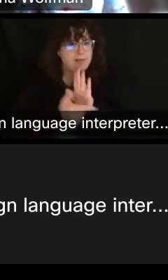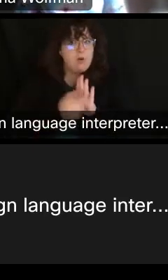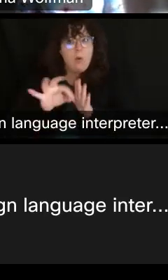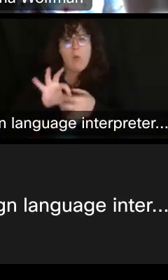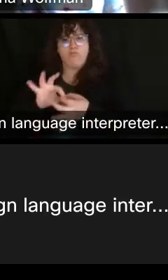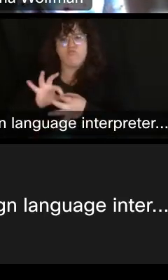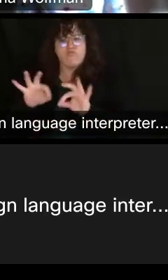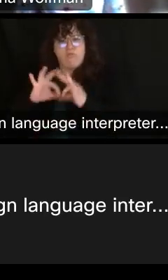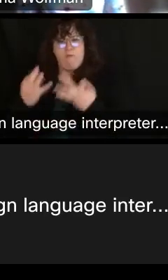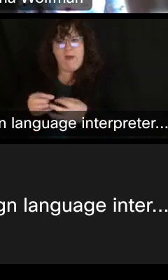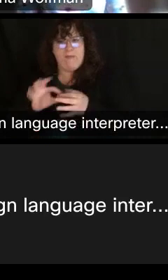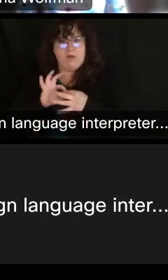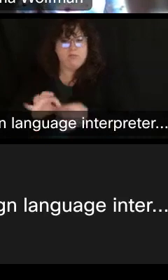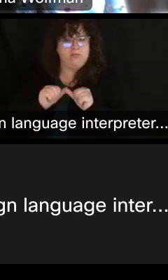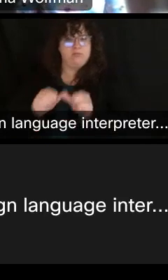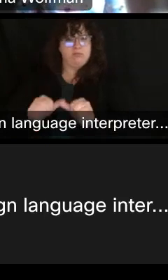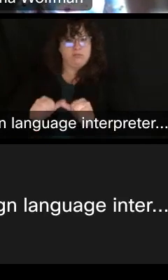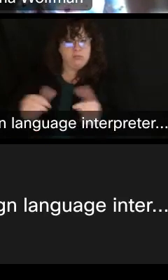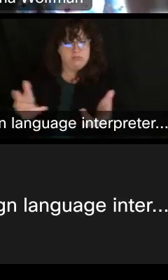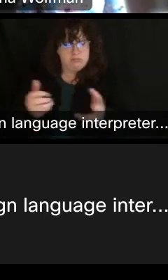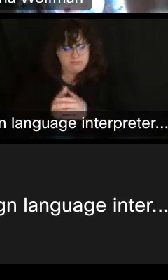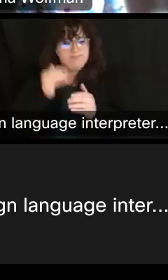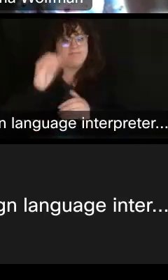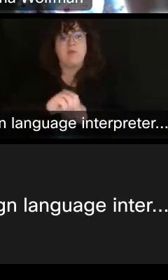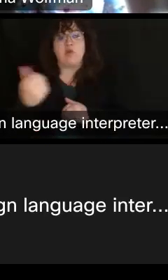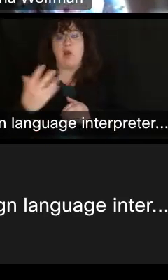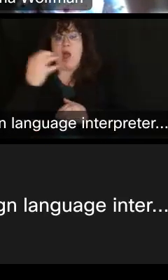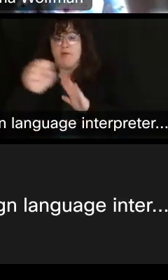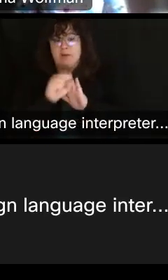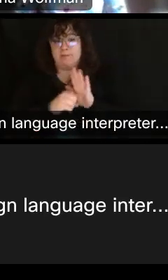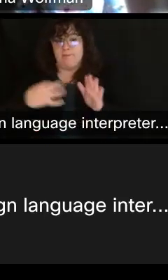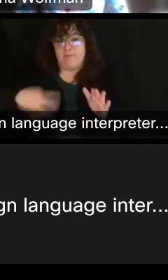other thing with out of state relatives is that our benefits do cross other states, so Northstar